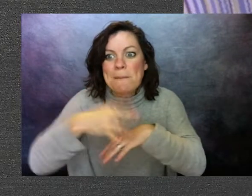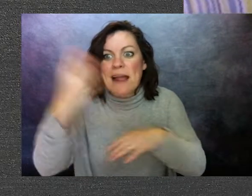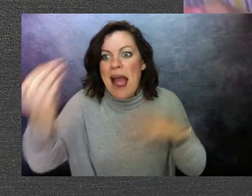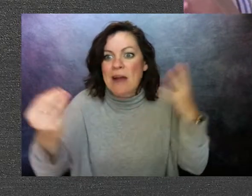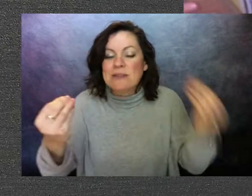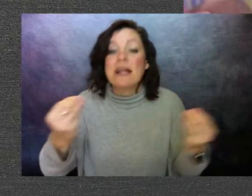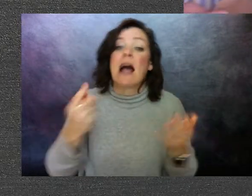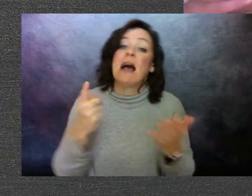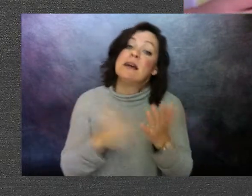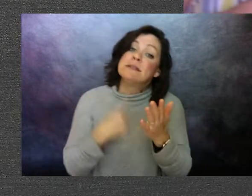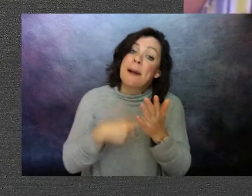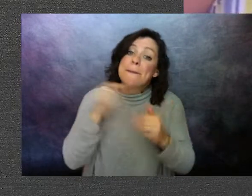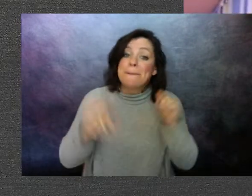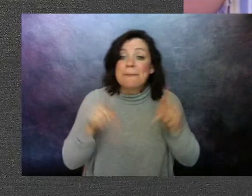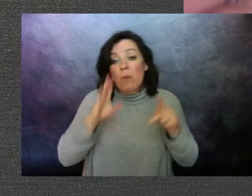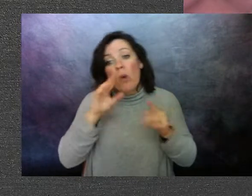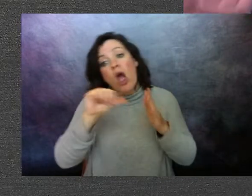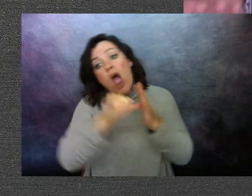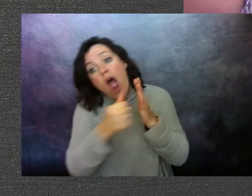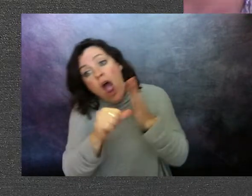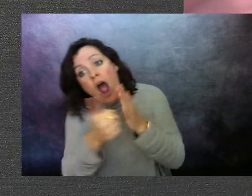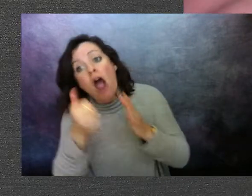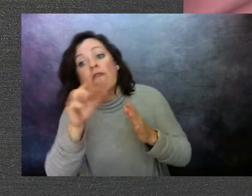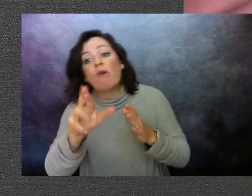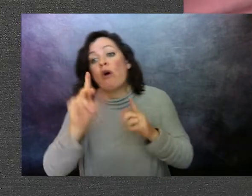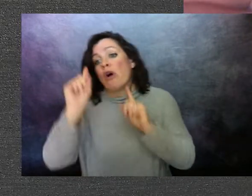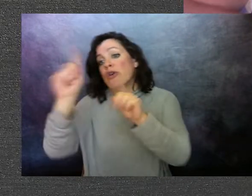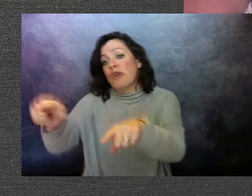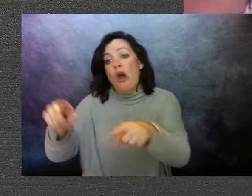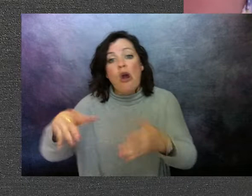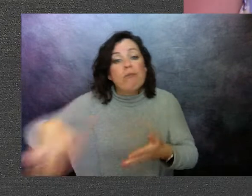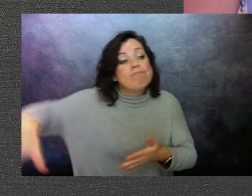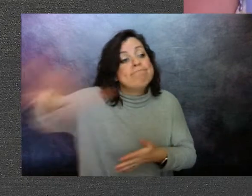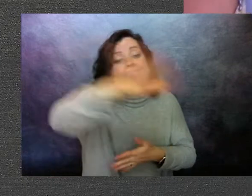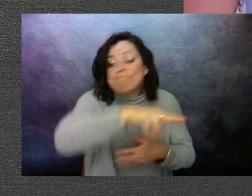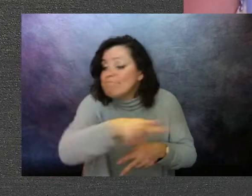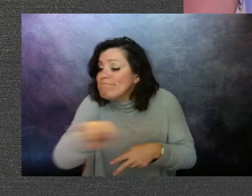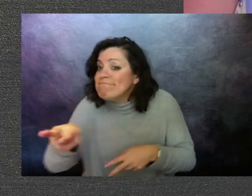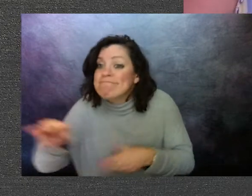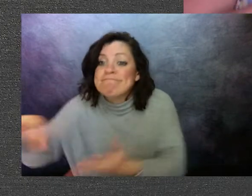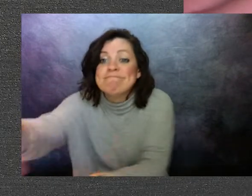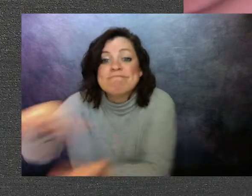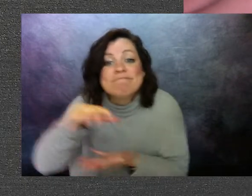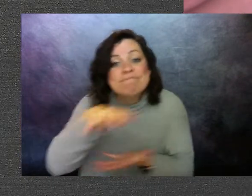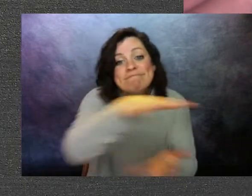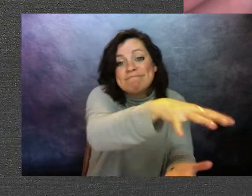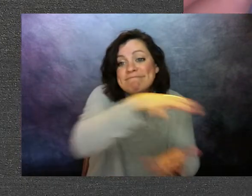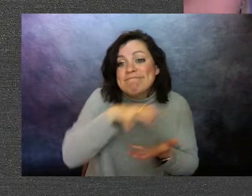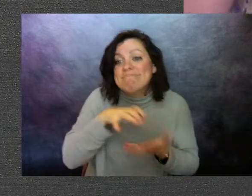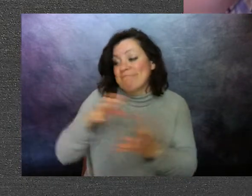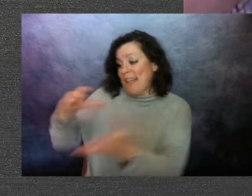Some people might be carving pumpkins or going to a pumpkin patch. Okay, here is the next one.